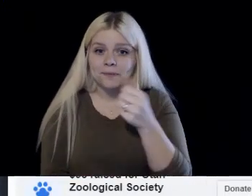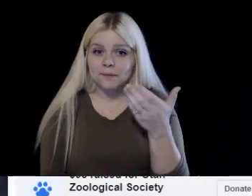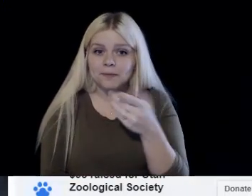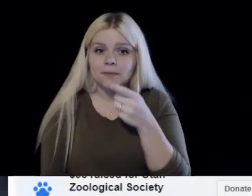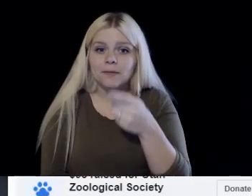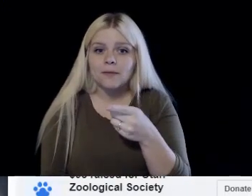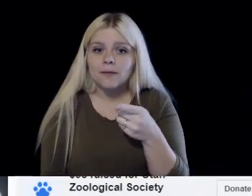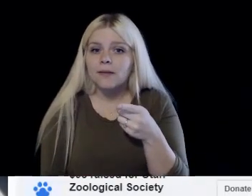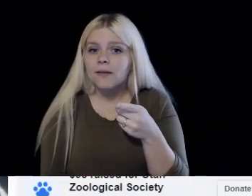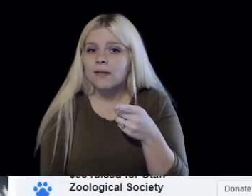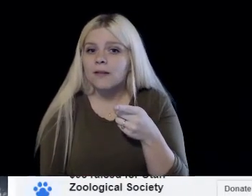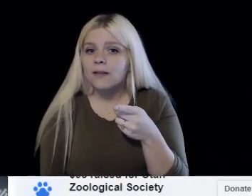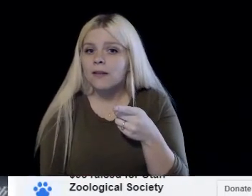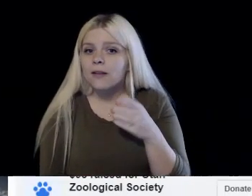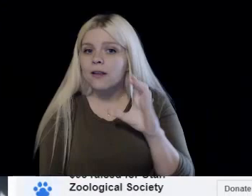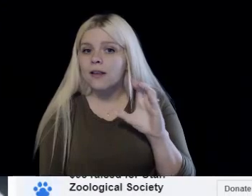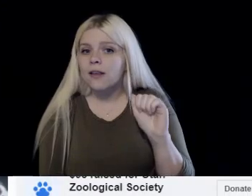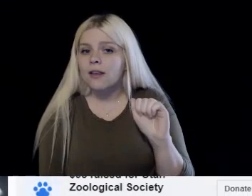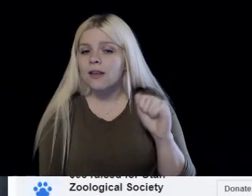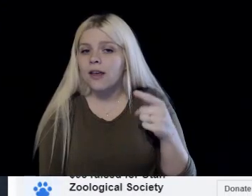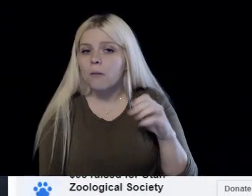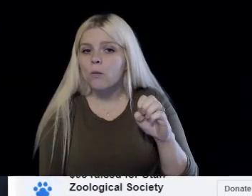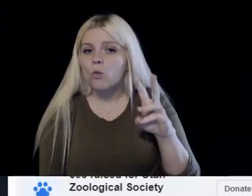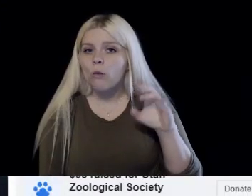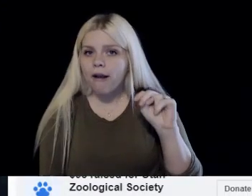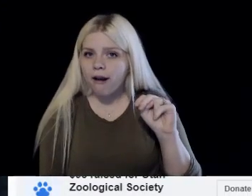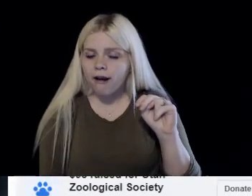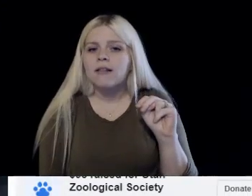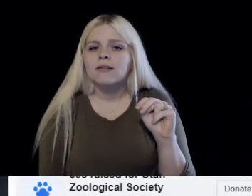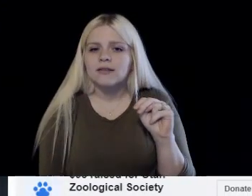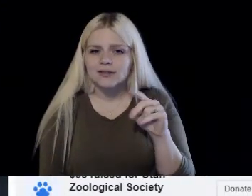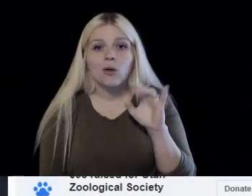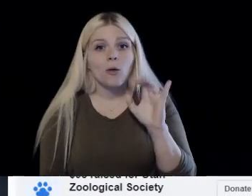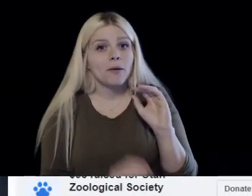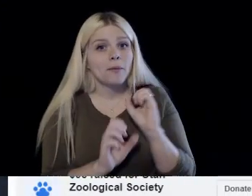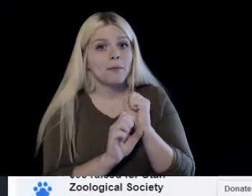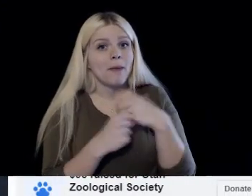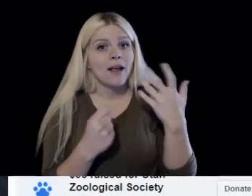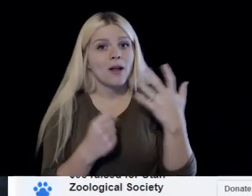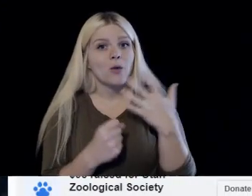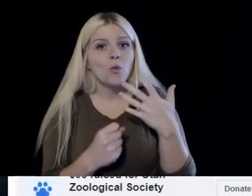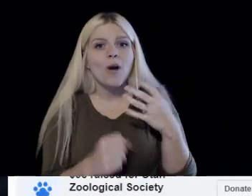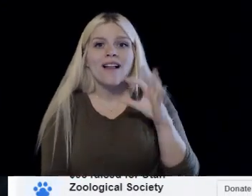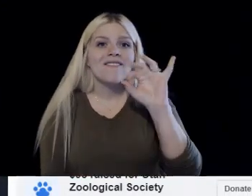Erica: Capelin and herring, so you're making fish-sickles. Michelle: So, we're gonna make some fish-sickles for